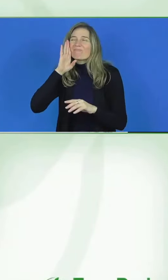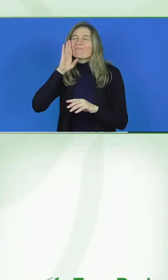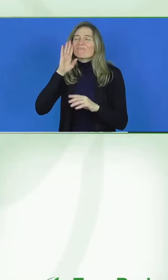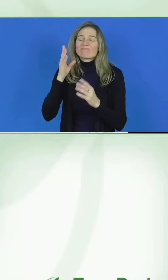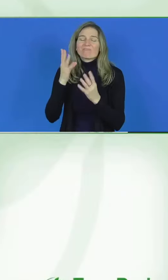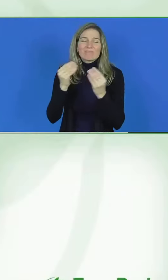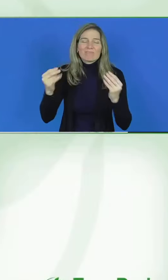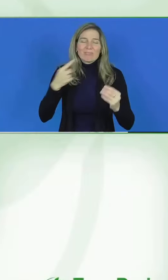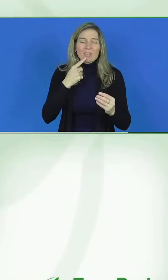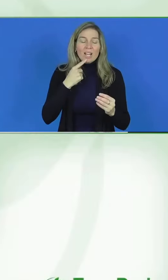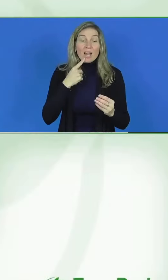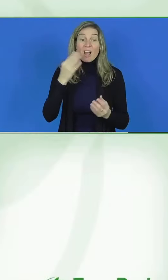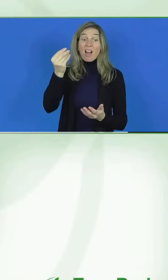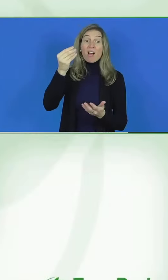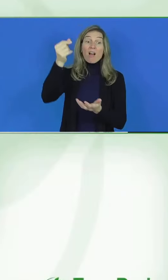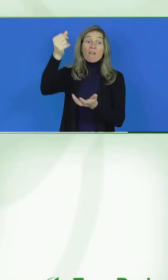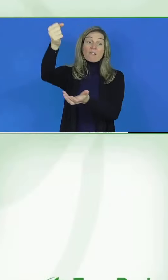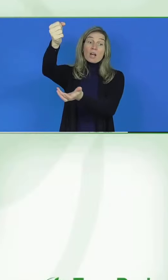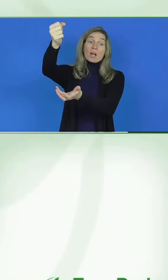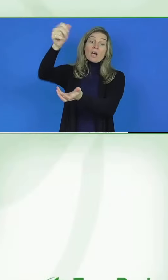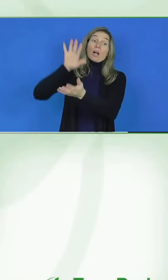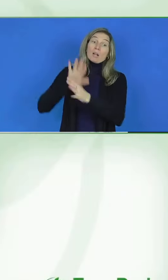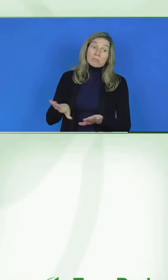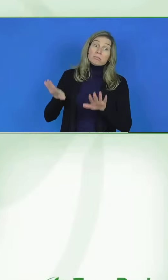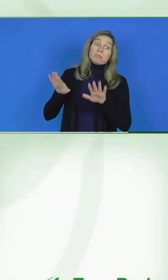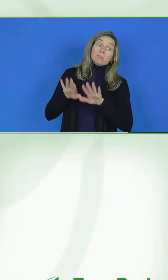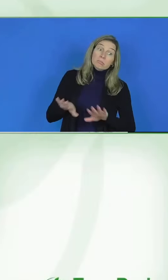If only there were more people who are accepting that funding,